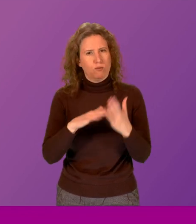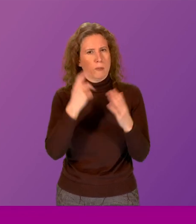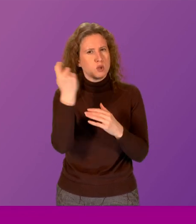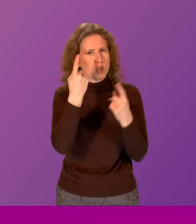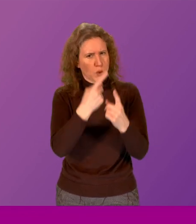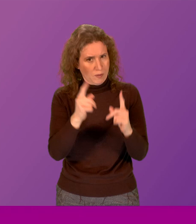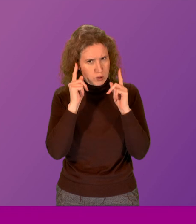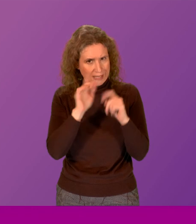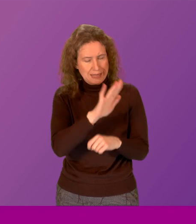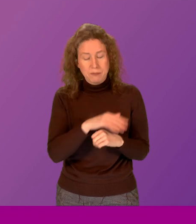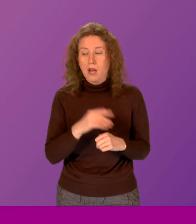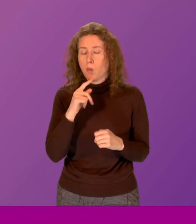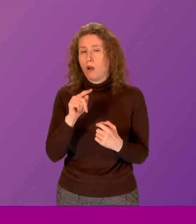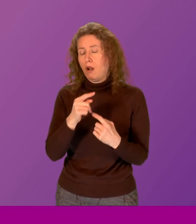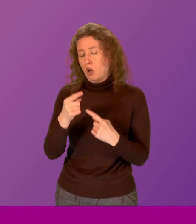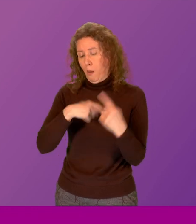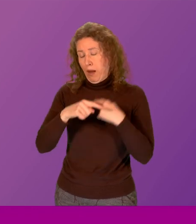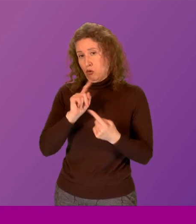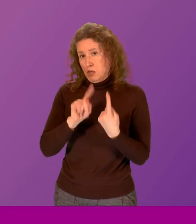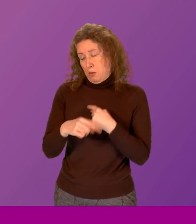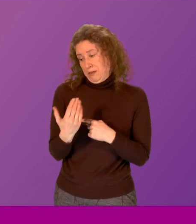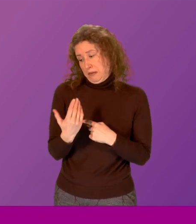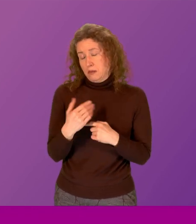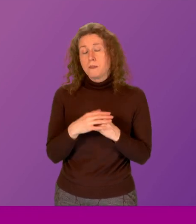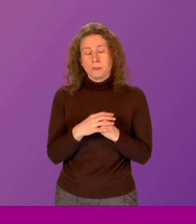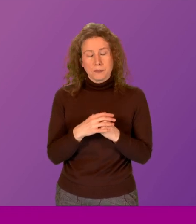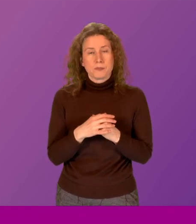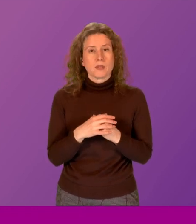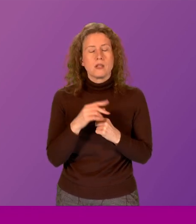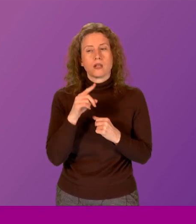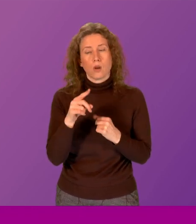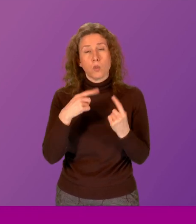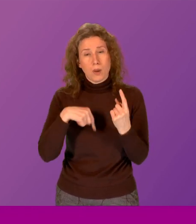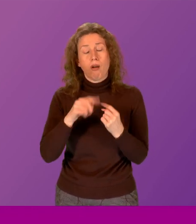I go back to my response to Stephen Kerr’s opening question. We are very supportive of